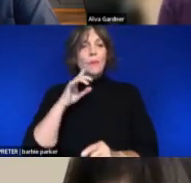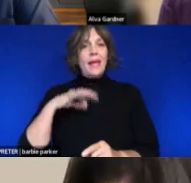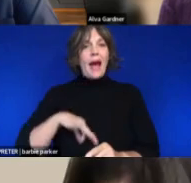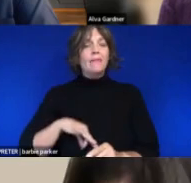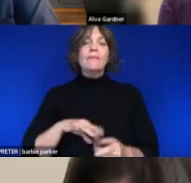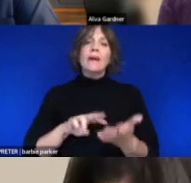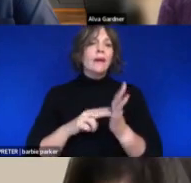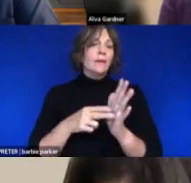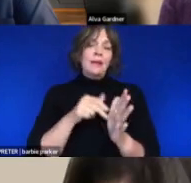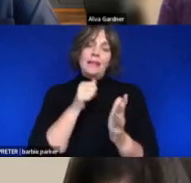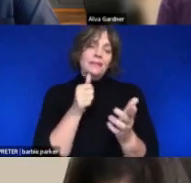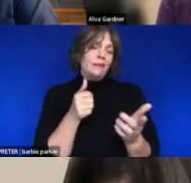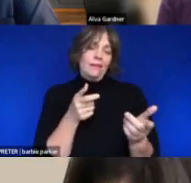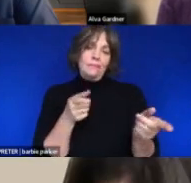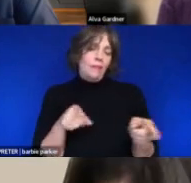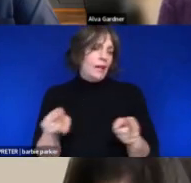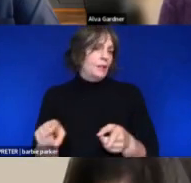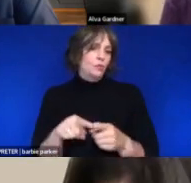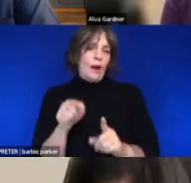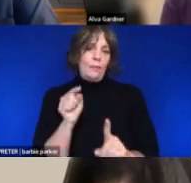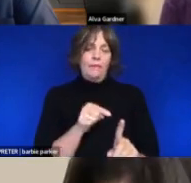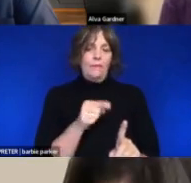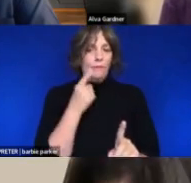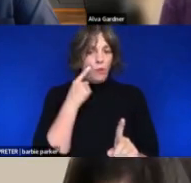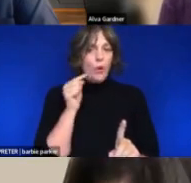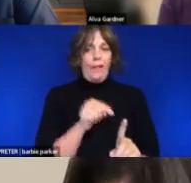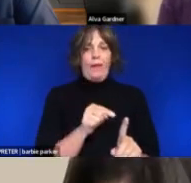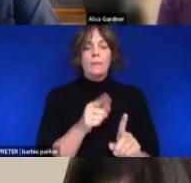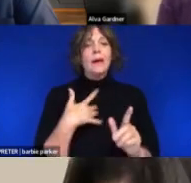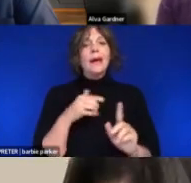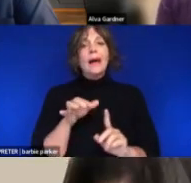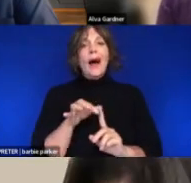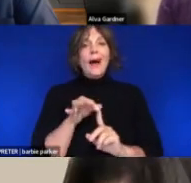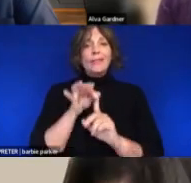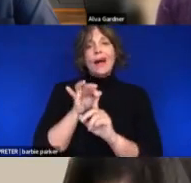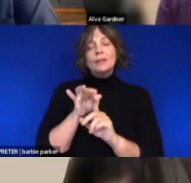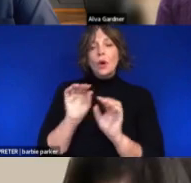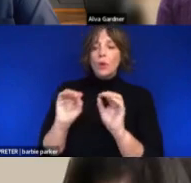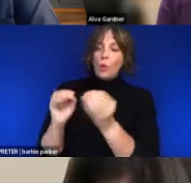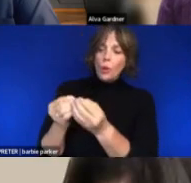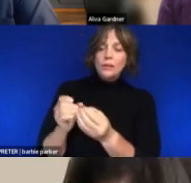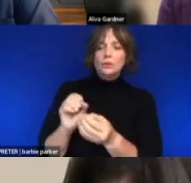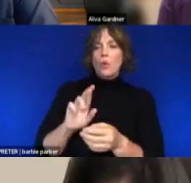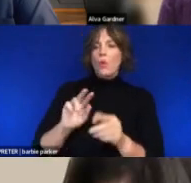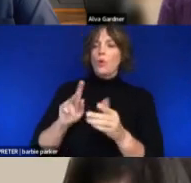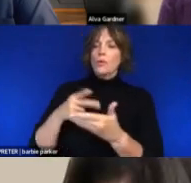happening for them, unless the organization or program that they are being supported by